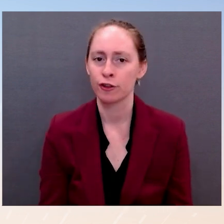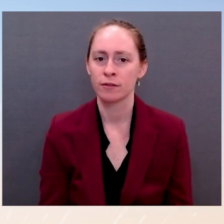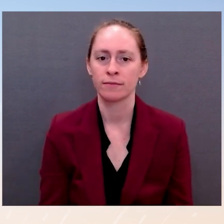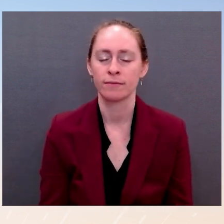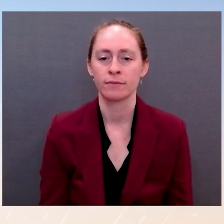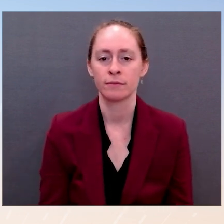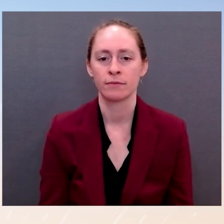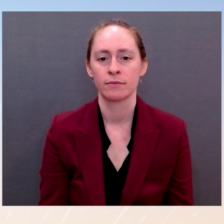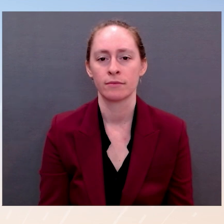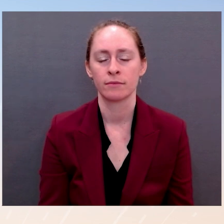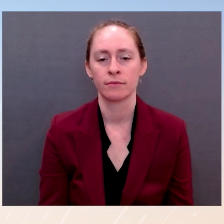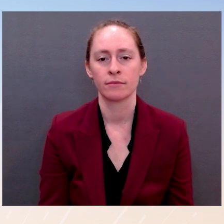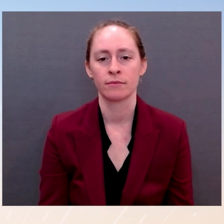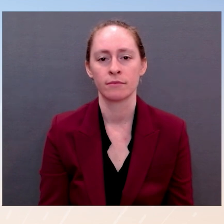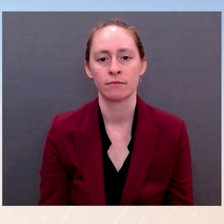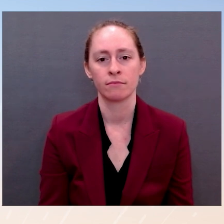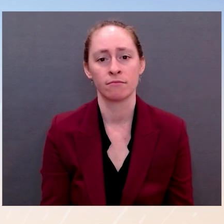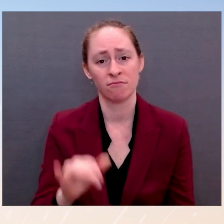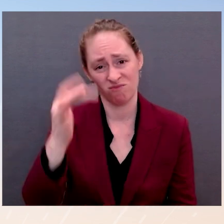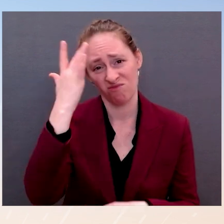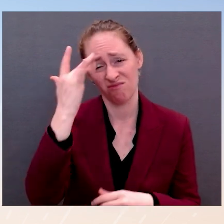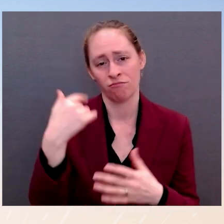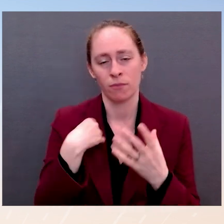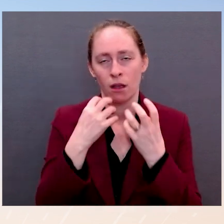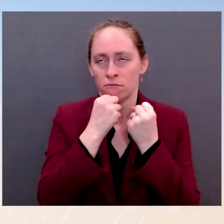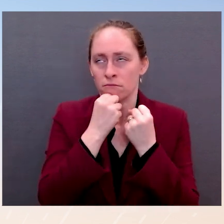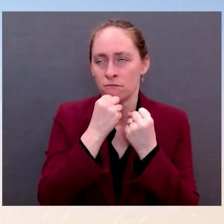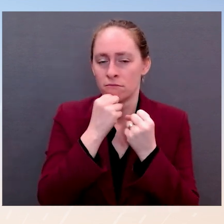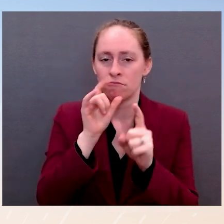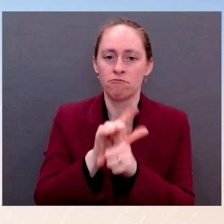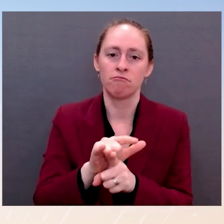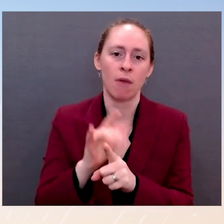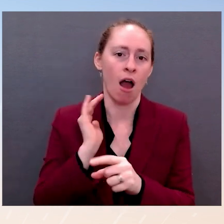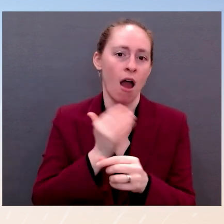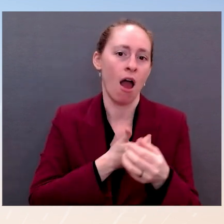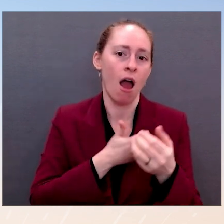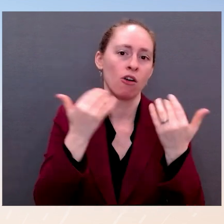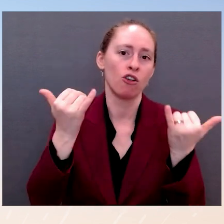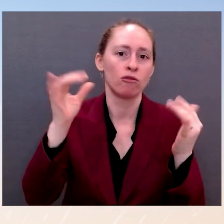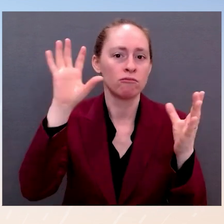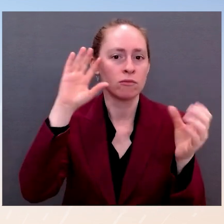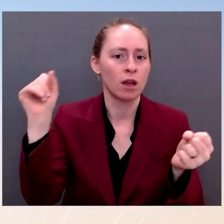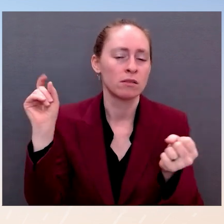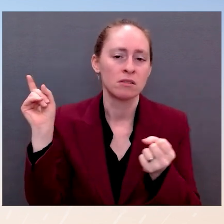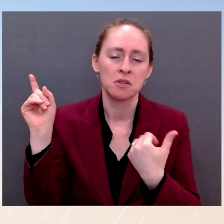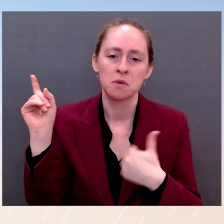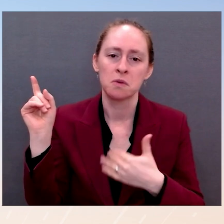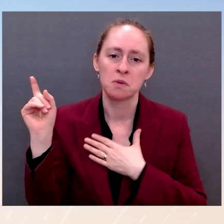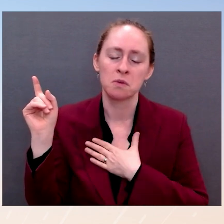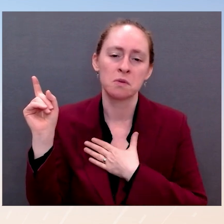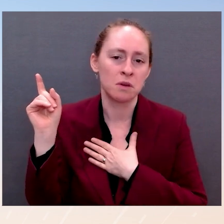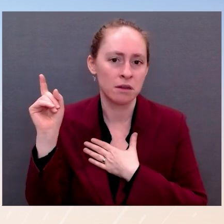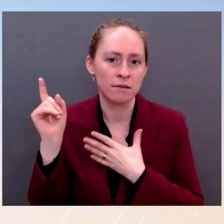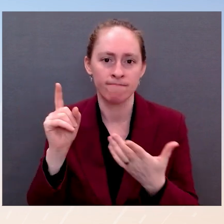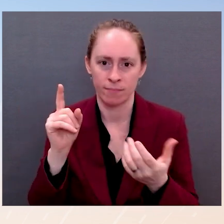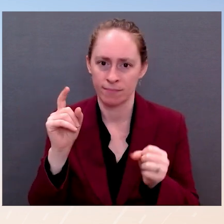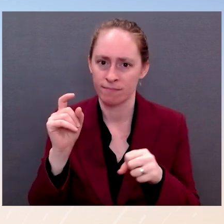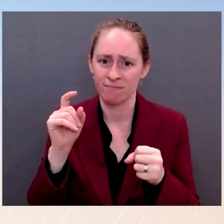and I'll always appreciate in value about our current President is that he was being put through the wringer dealing with Bell. While he had the weight of the world on his shoulders